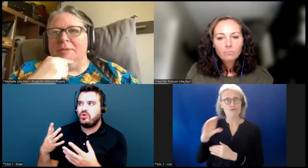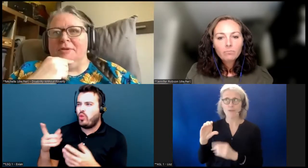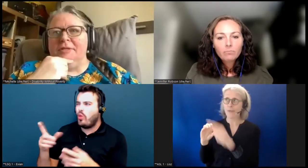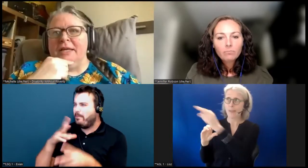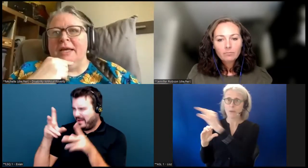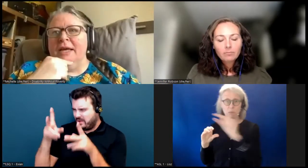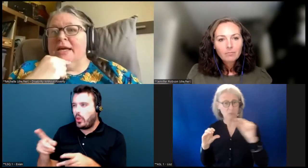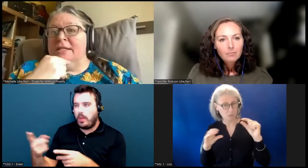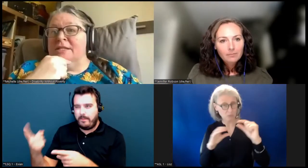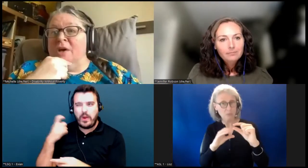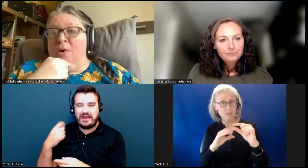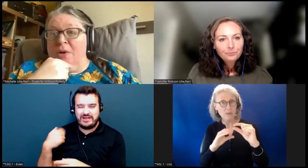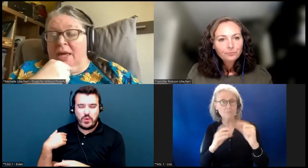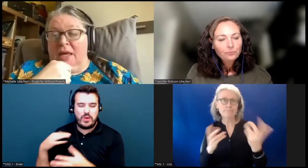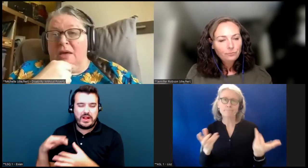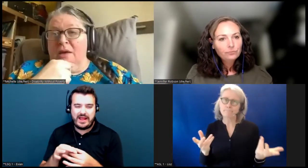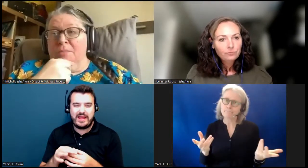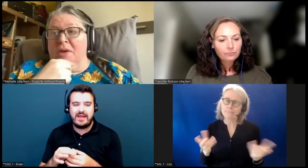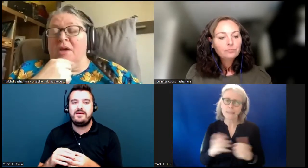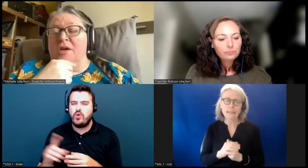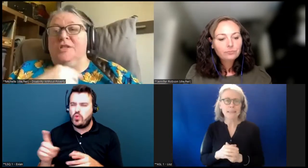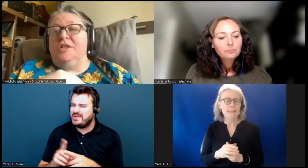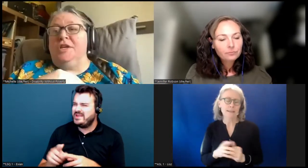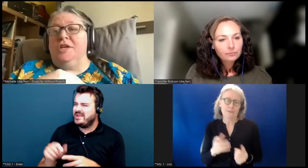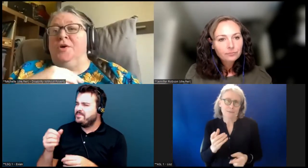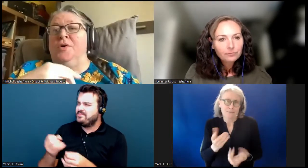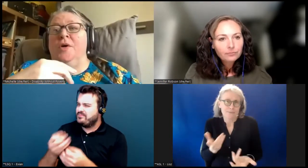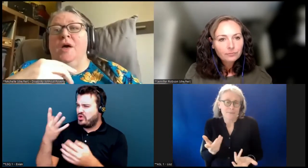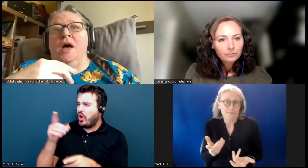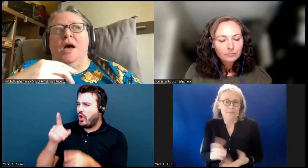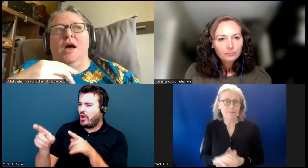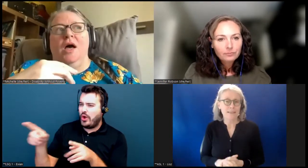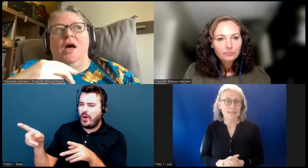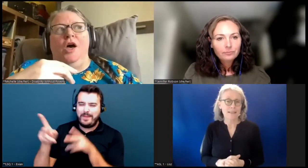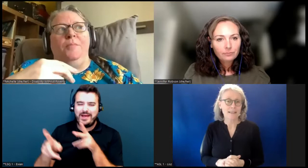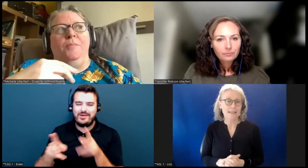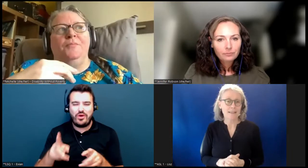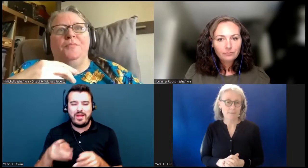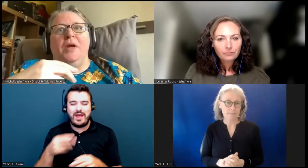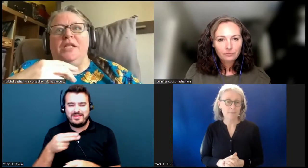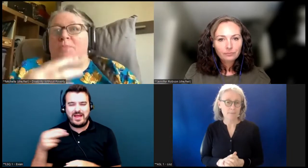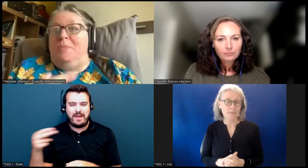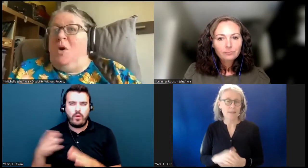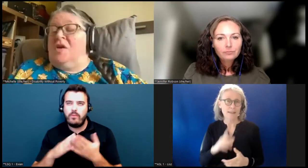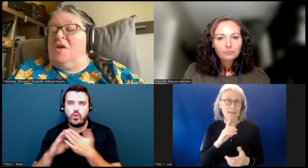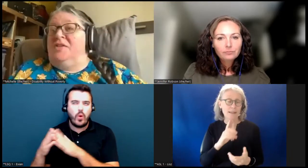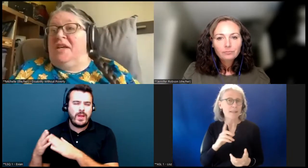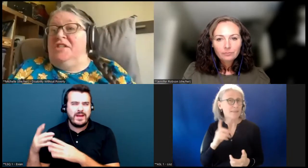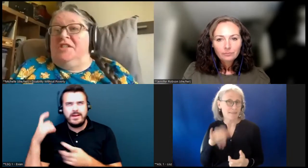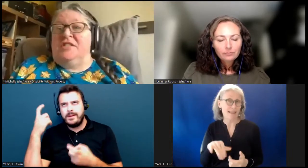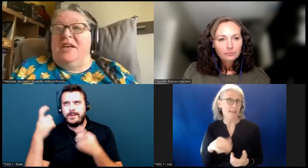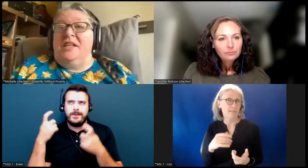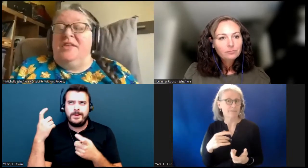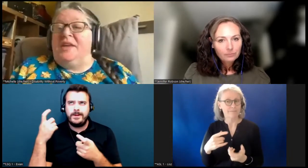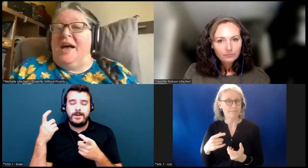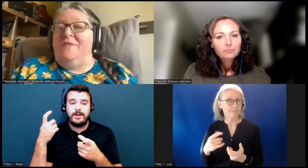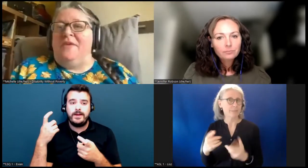COMMUNITY IS SO KEY. BECAUSE YOU KNOW, IT HAS BEEN ONE OF THE CONVERSATIONS THAT I HAD